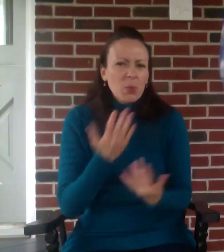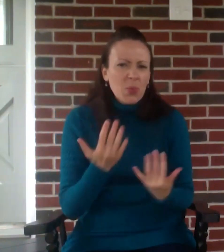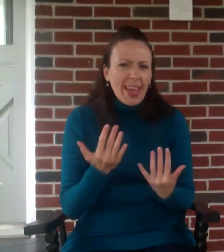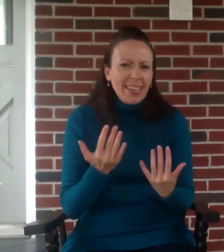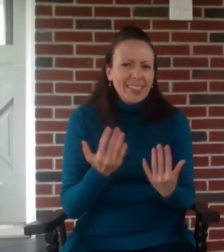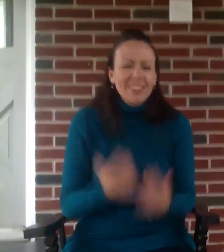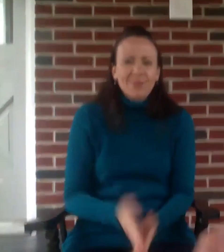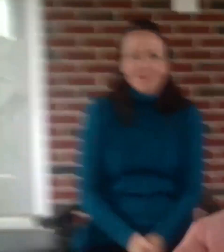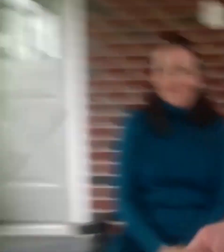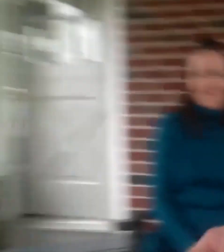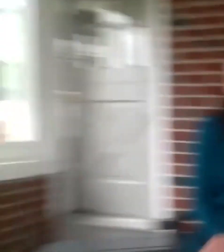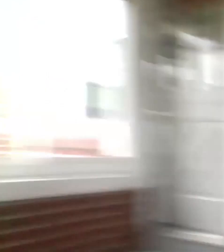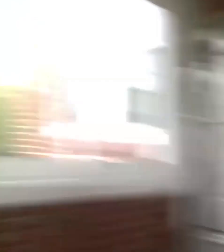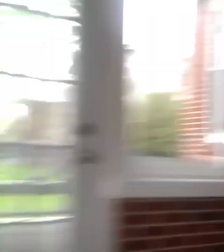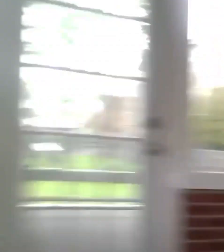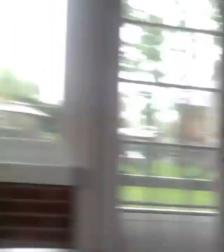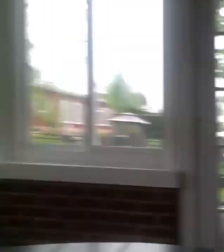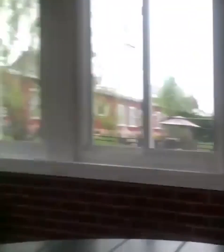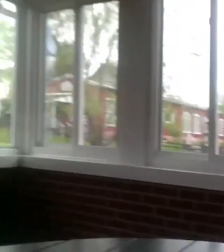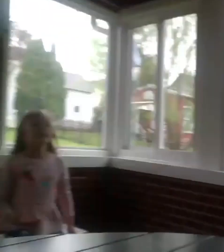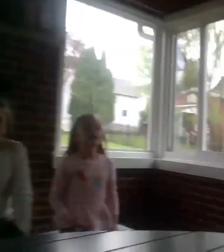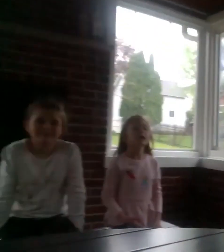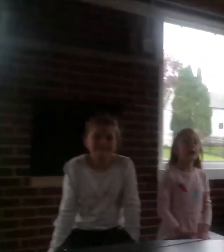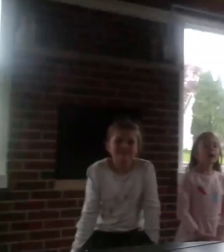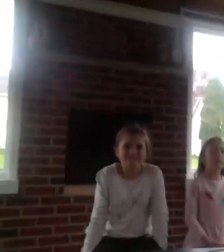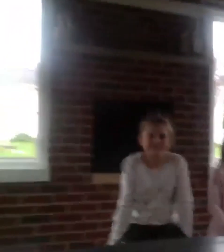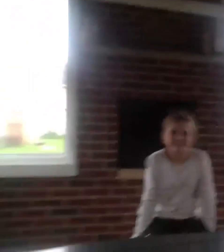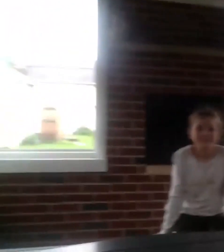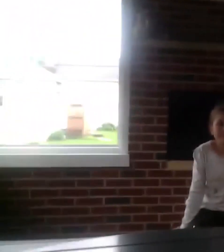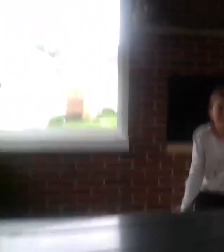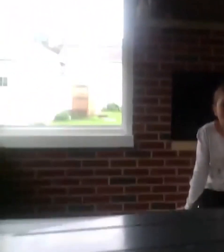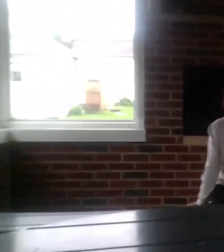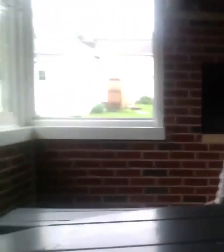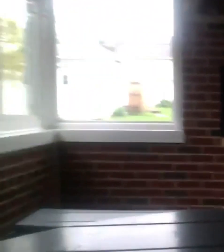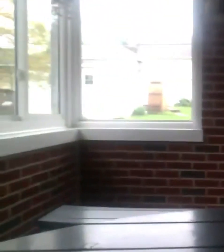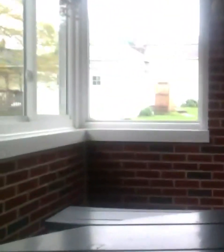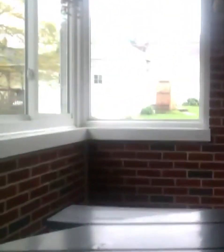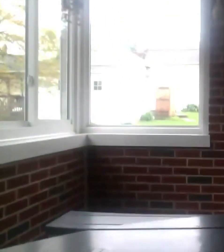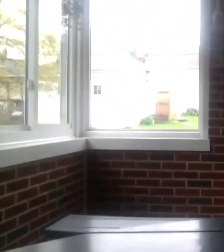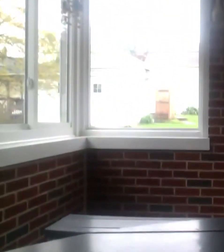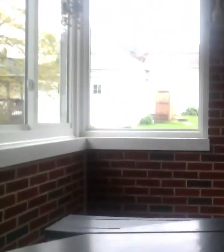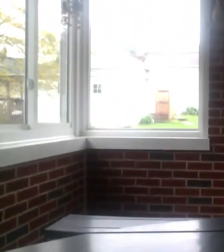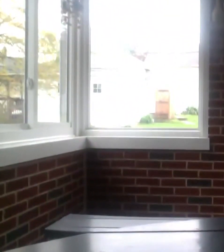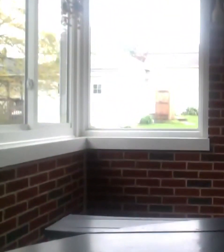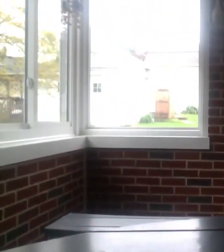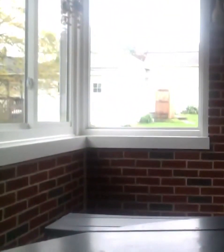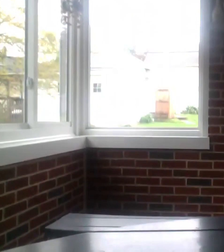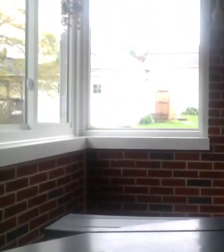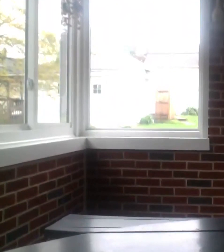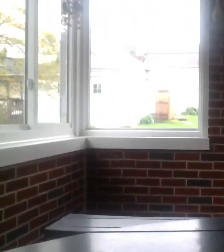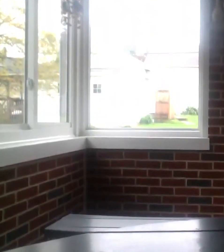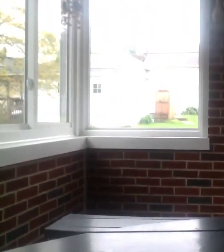So there's my daughters, here's our house. So, boys and girls, today we're gonna have two helpers. Can you wave hi?